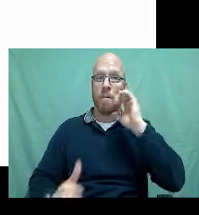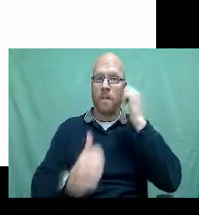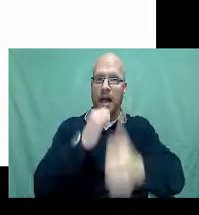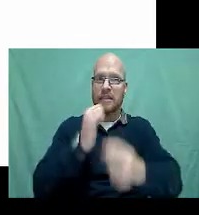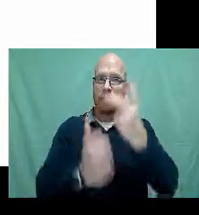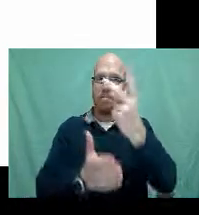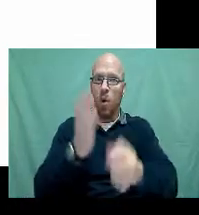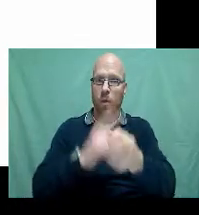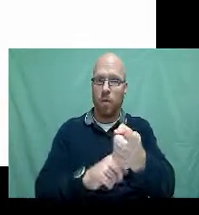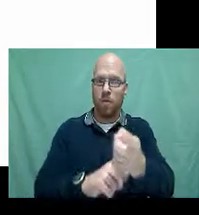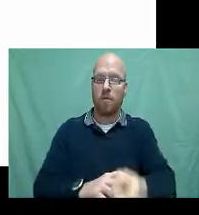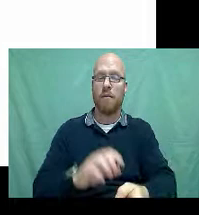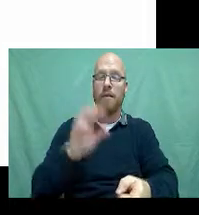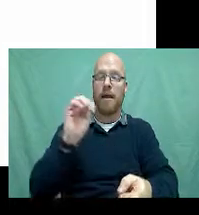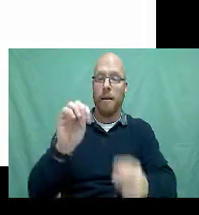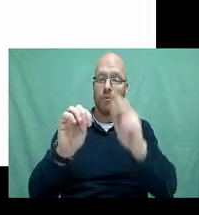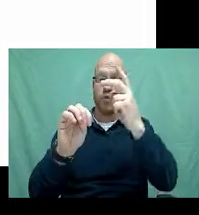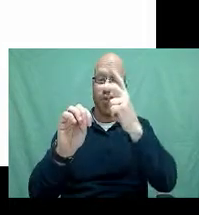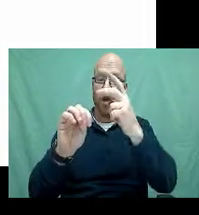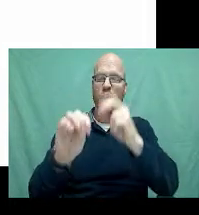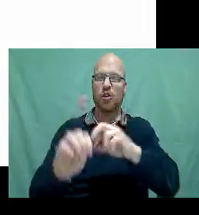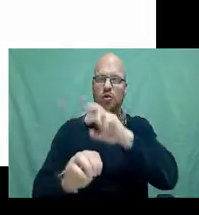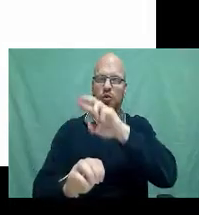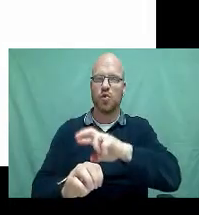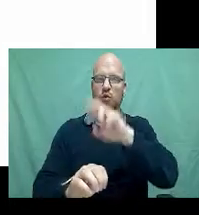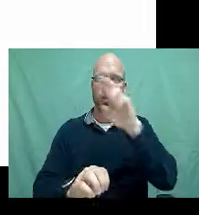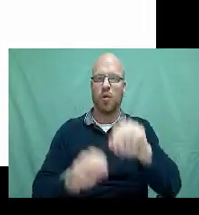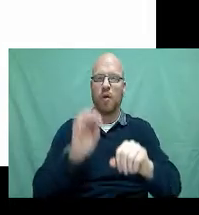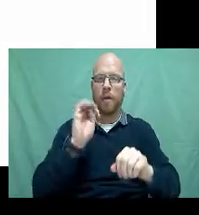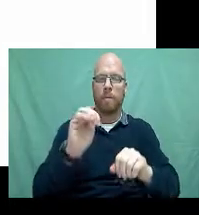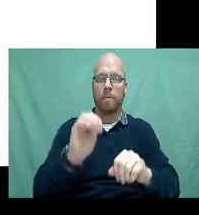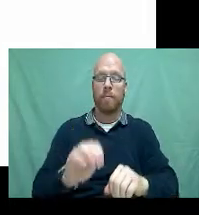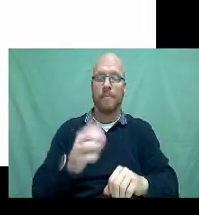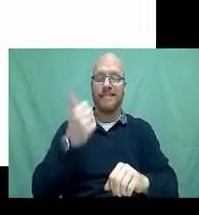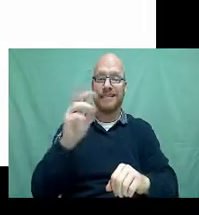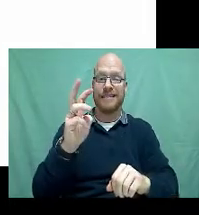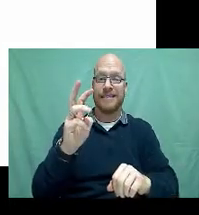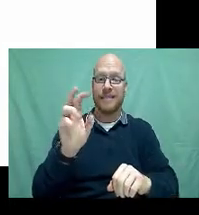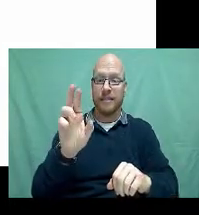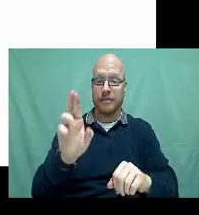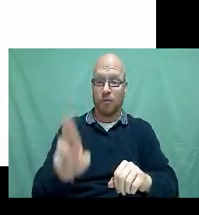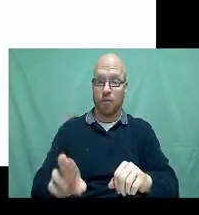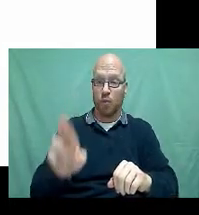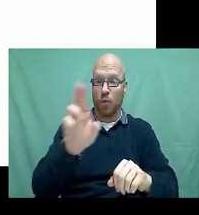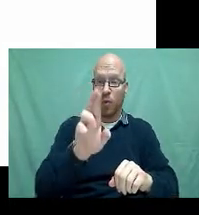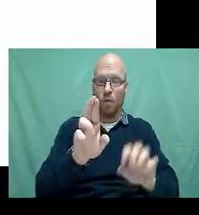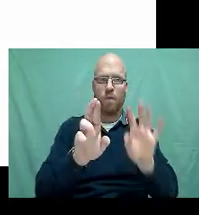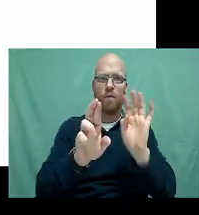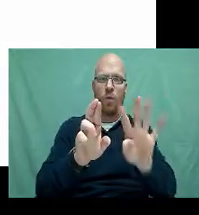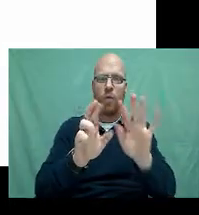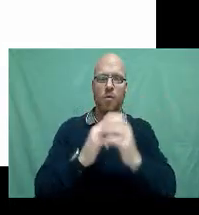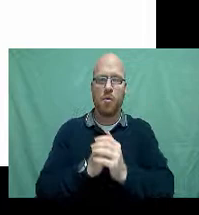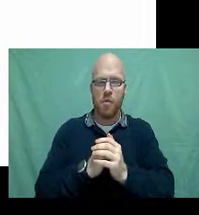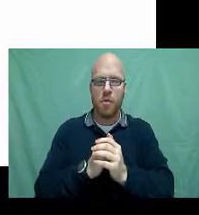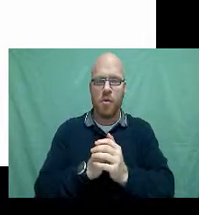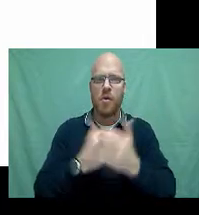OK. Now, both conditions are satisfied. m-squared whole perfect square.